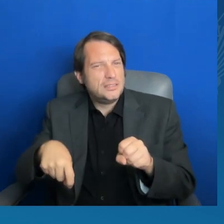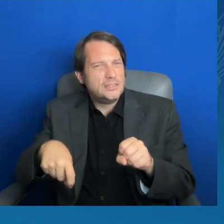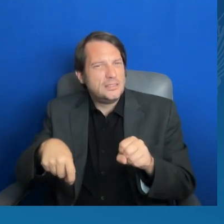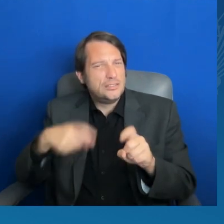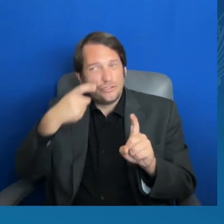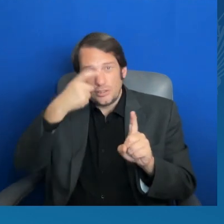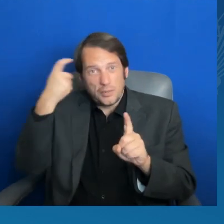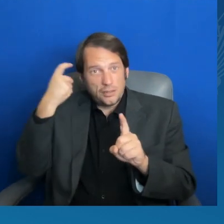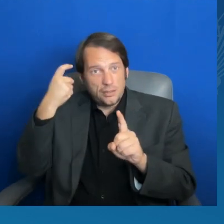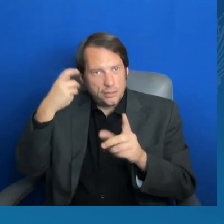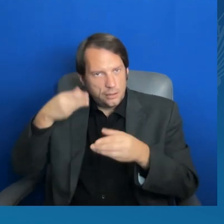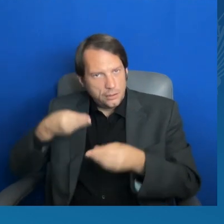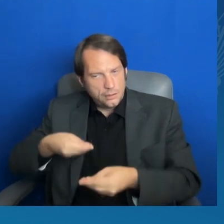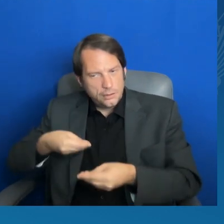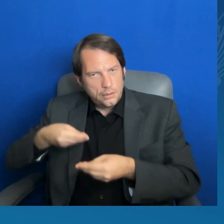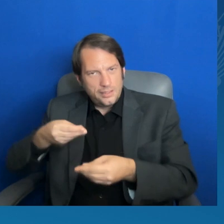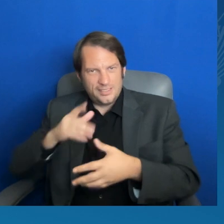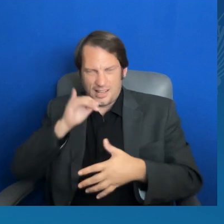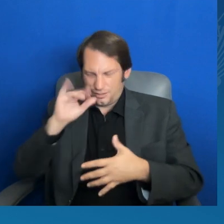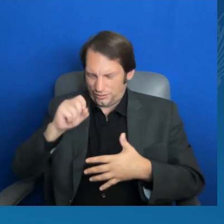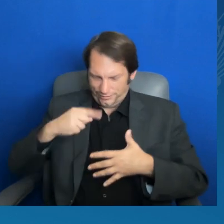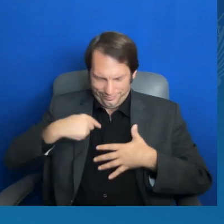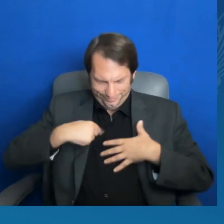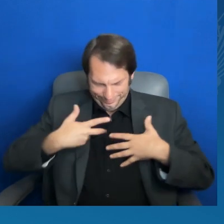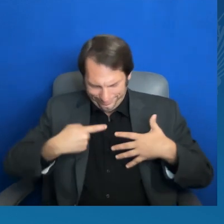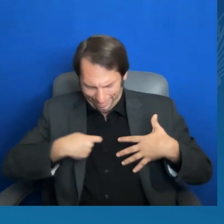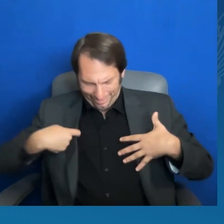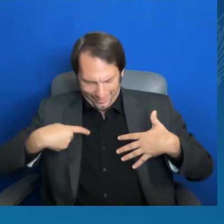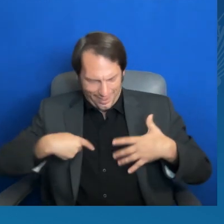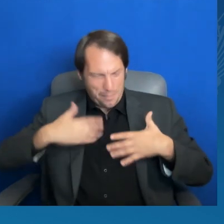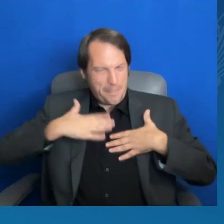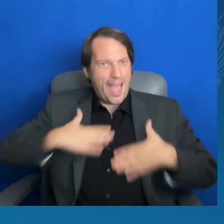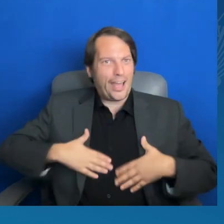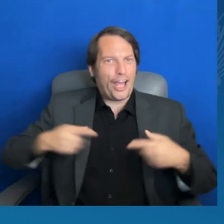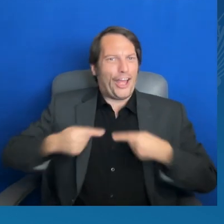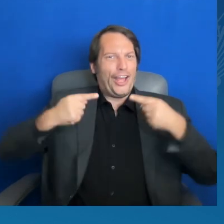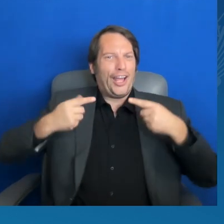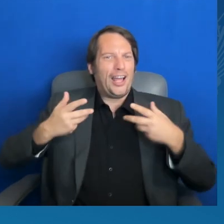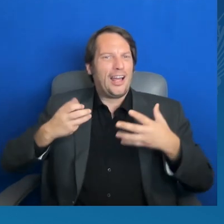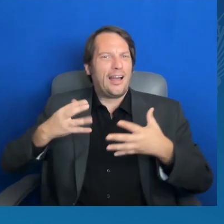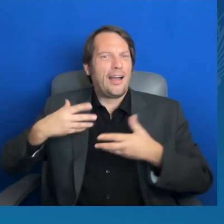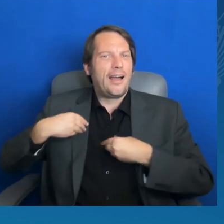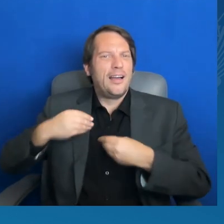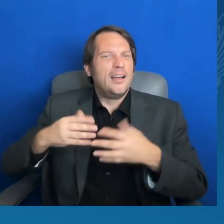but environmentally. Healing is so important.